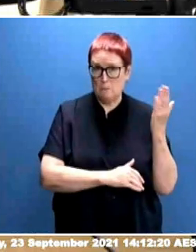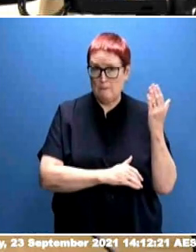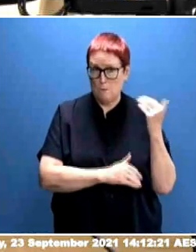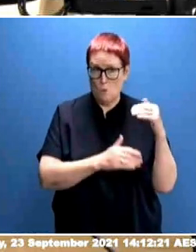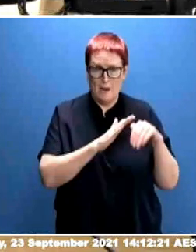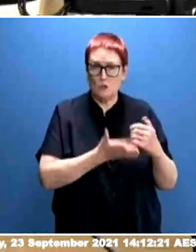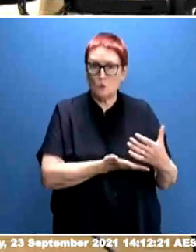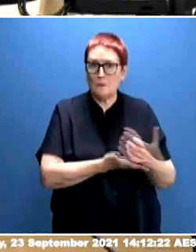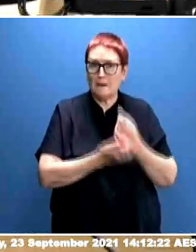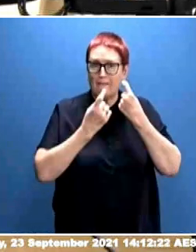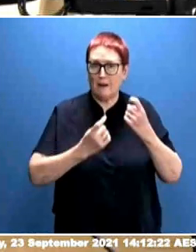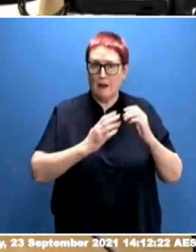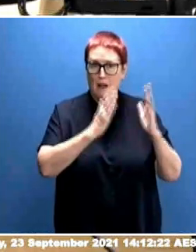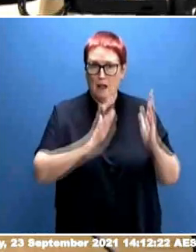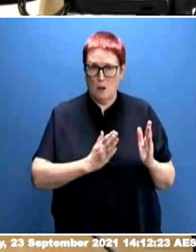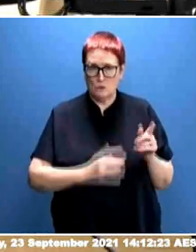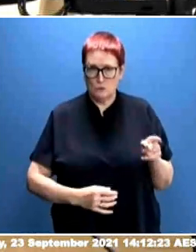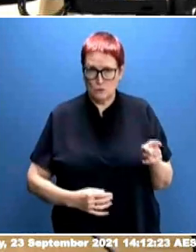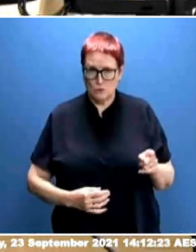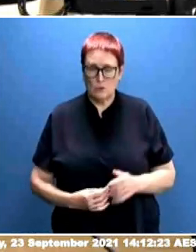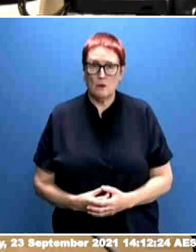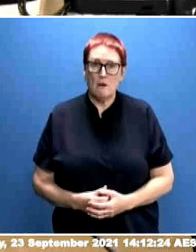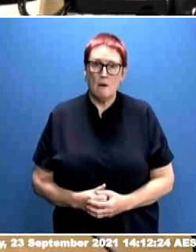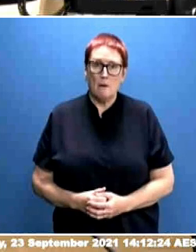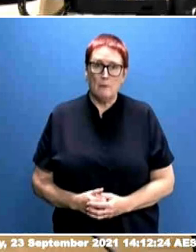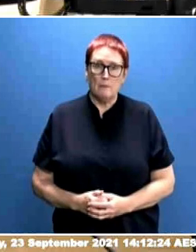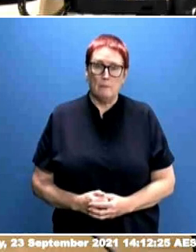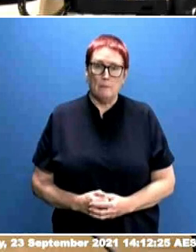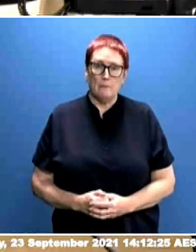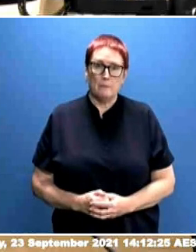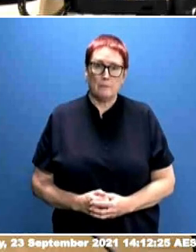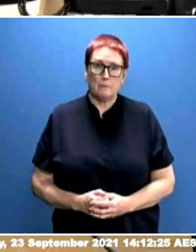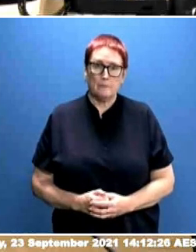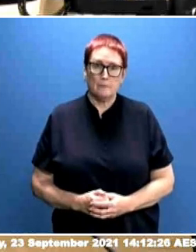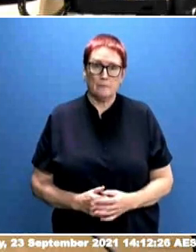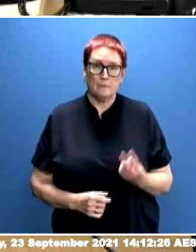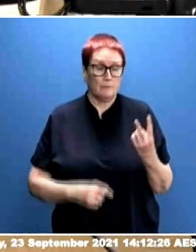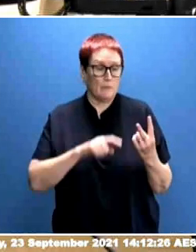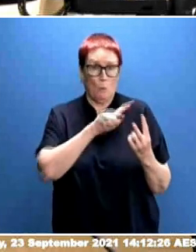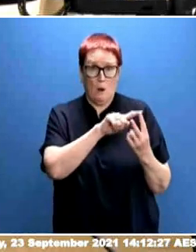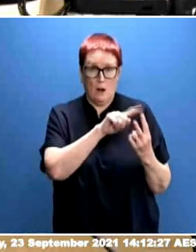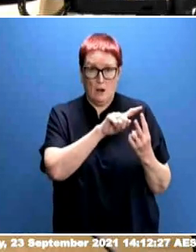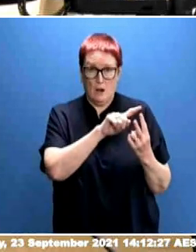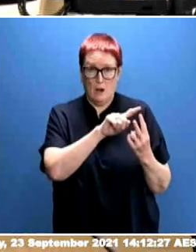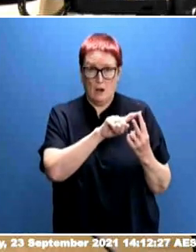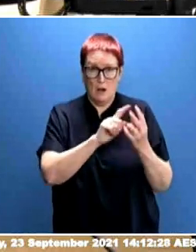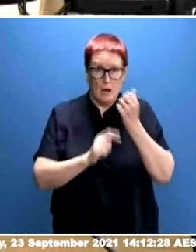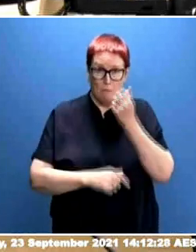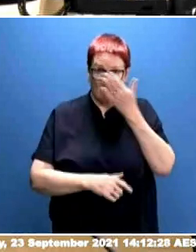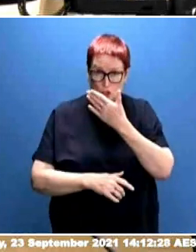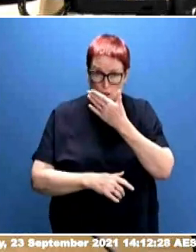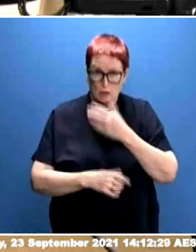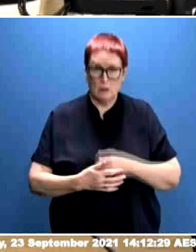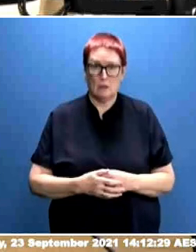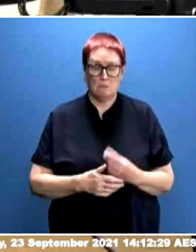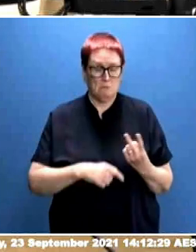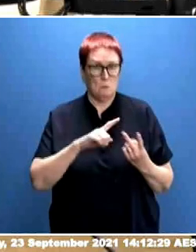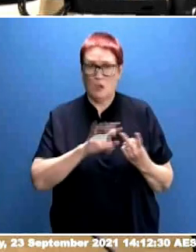House, we understand that one child was Aboriginal and one was not?